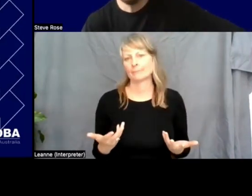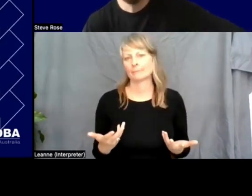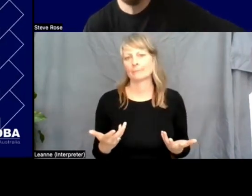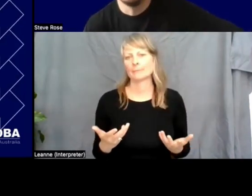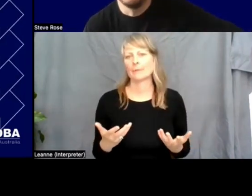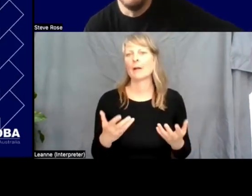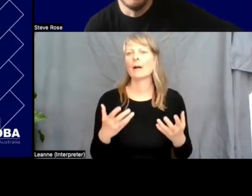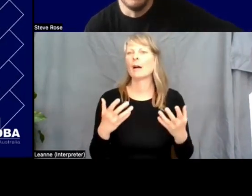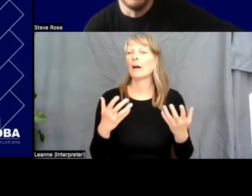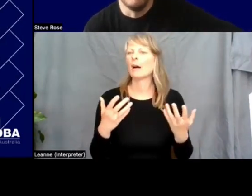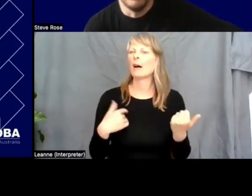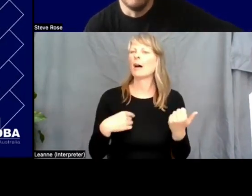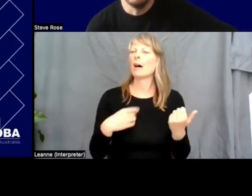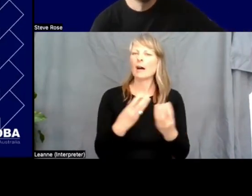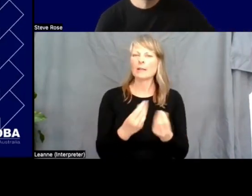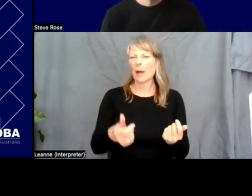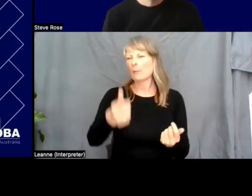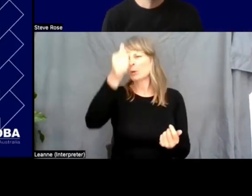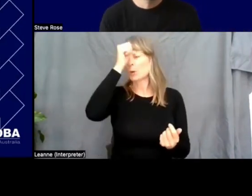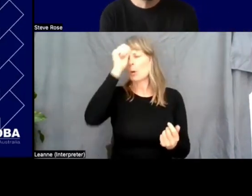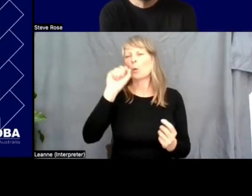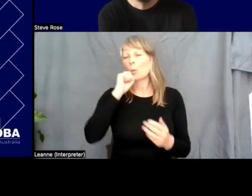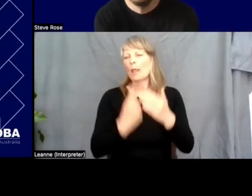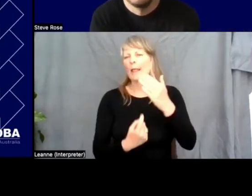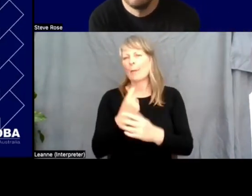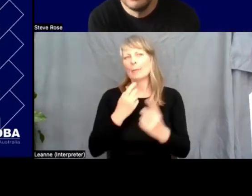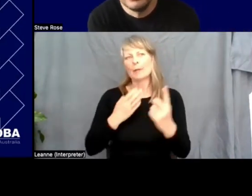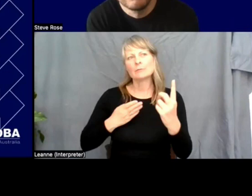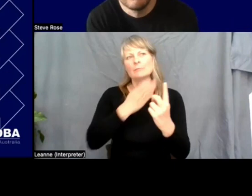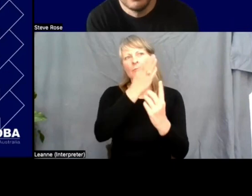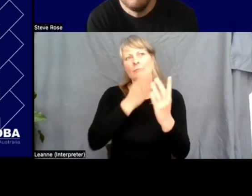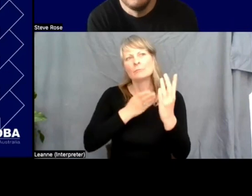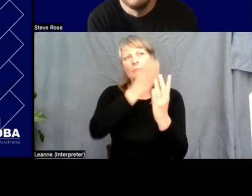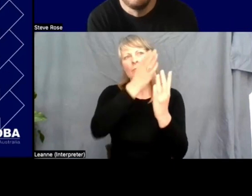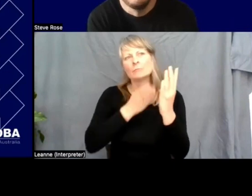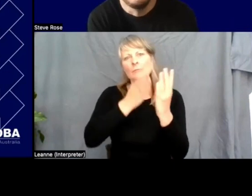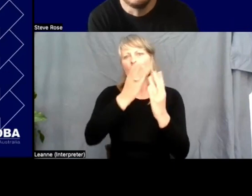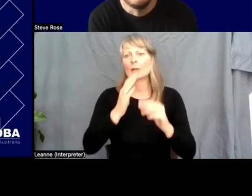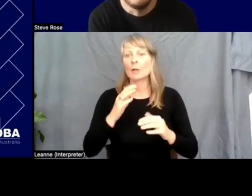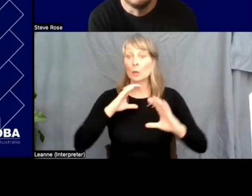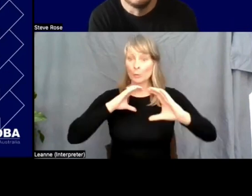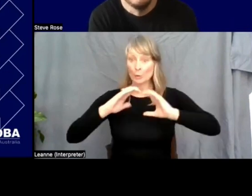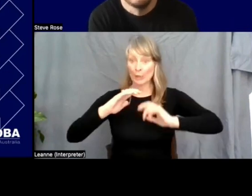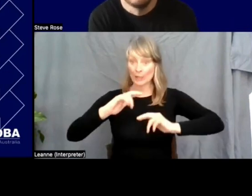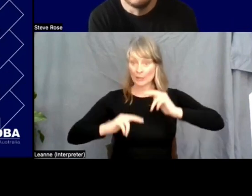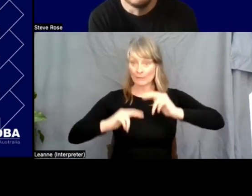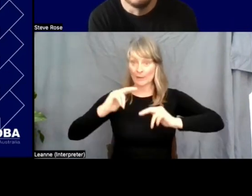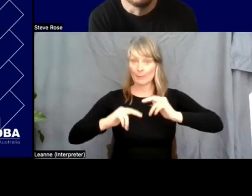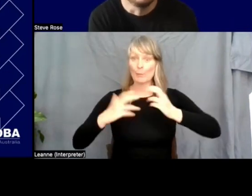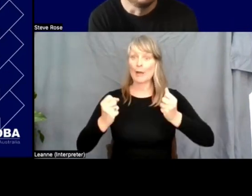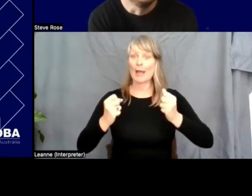path for communication development and we describe these phases and stages quite significantly.